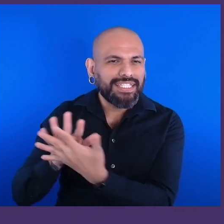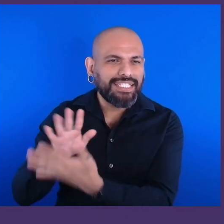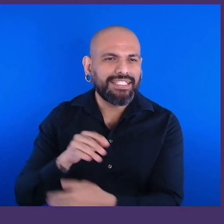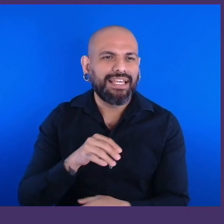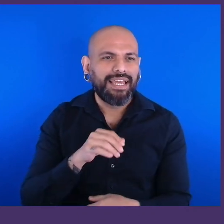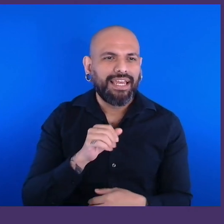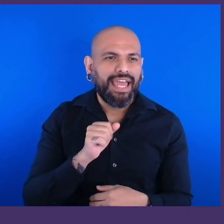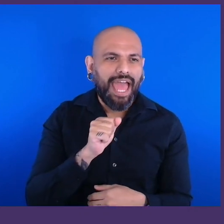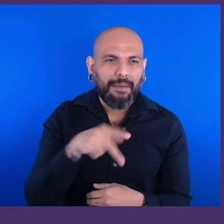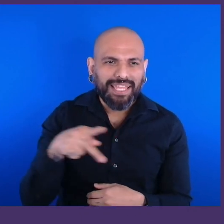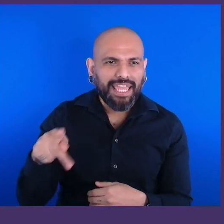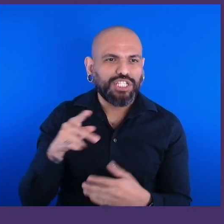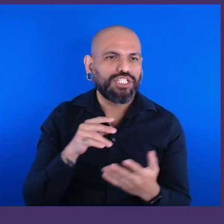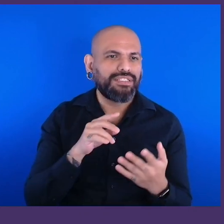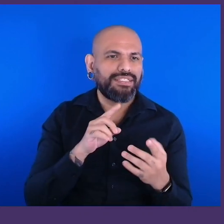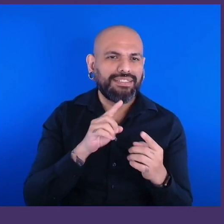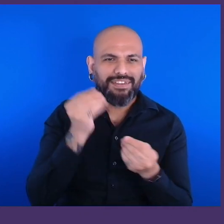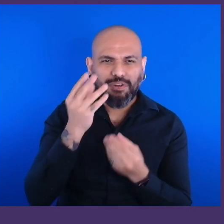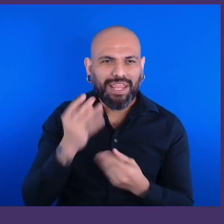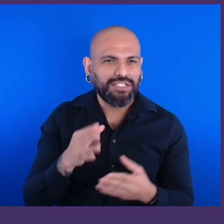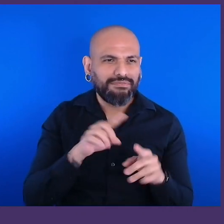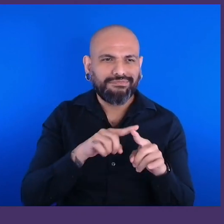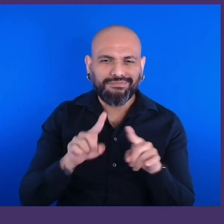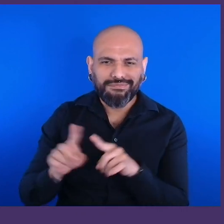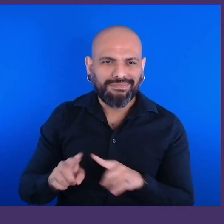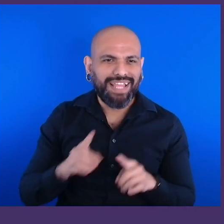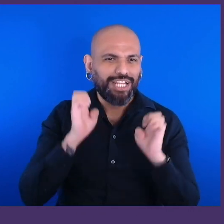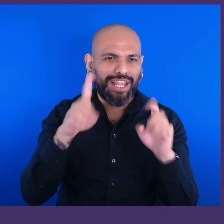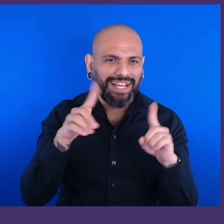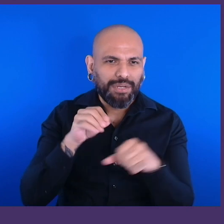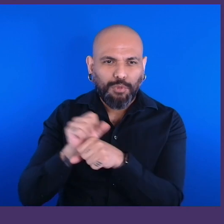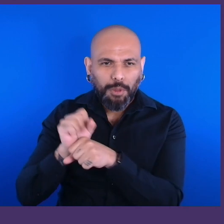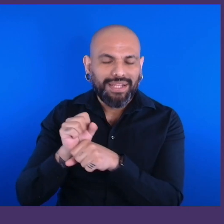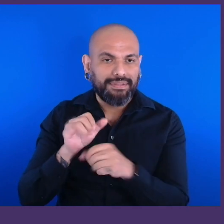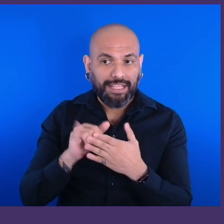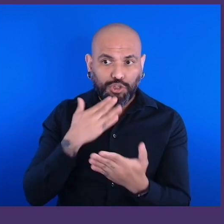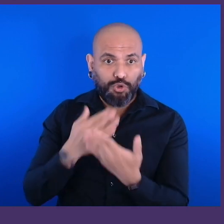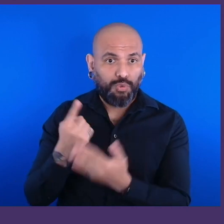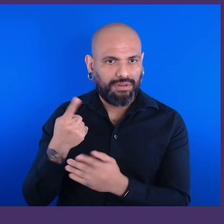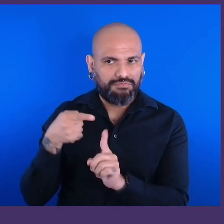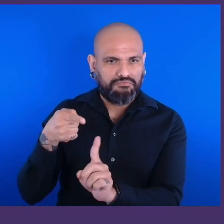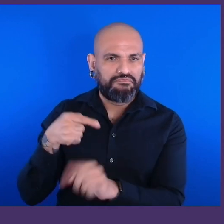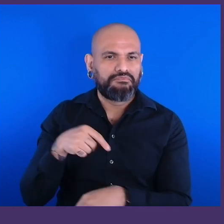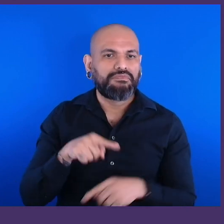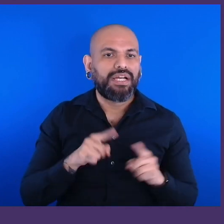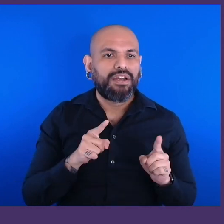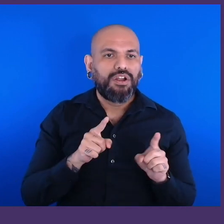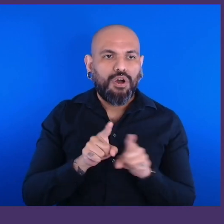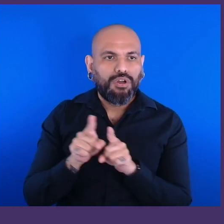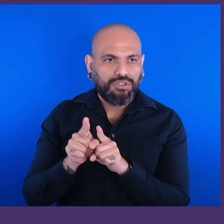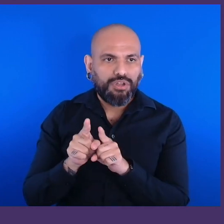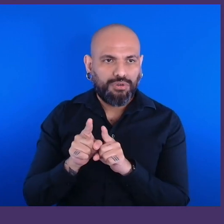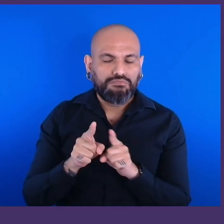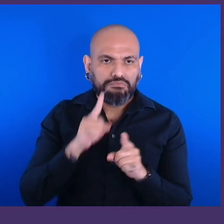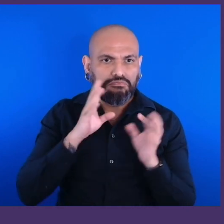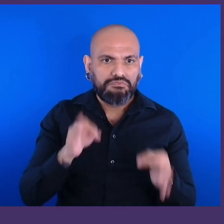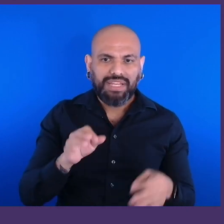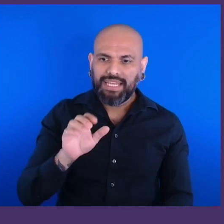Education employment is a good one. But indeed, yes, data algorithms and the user interface need